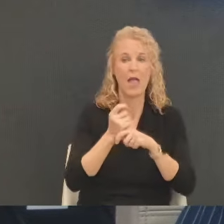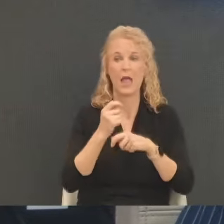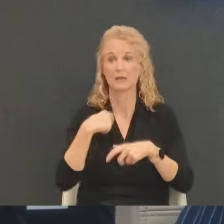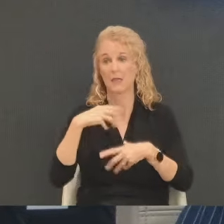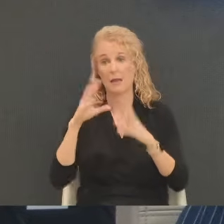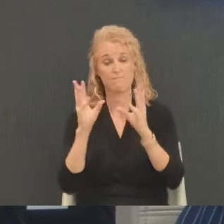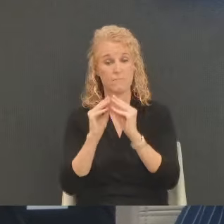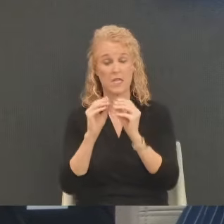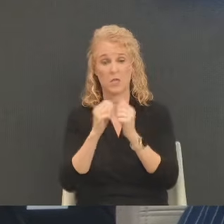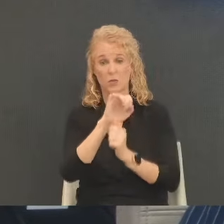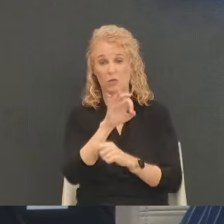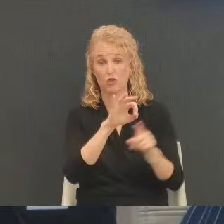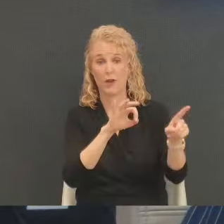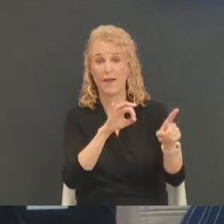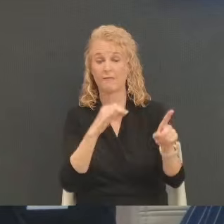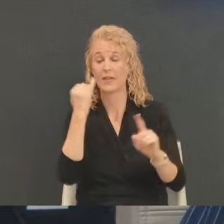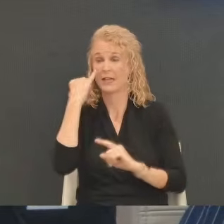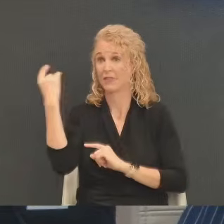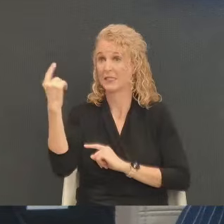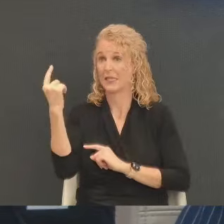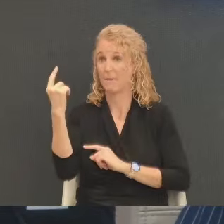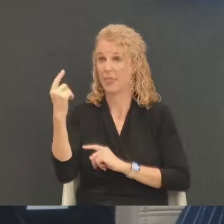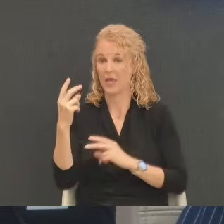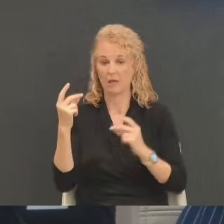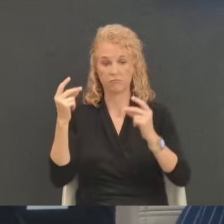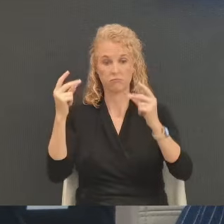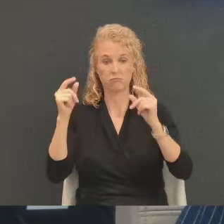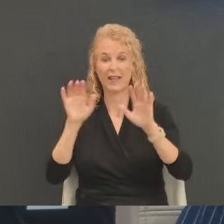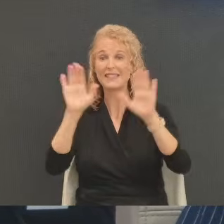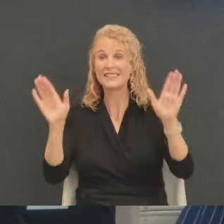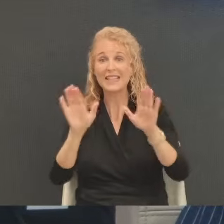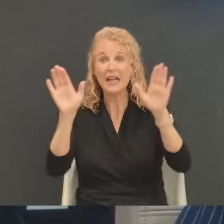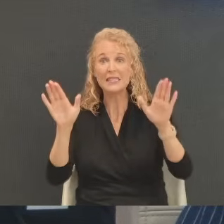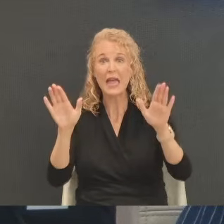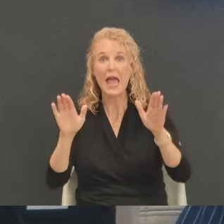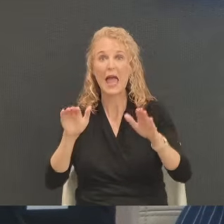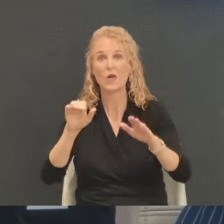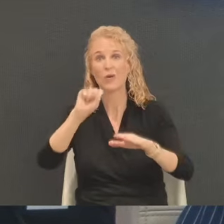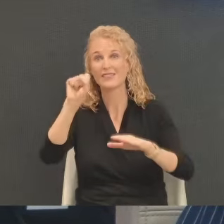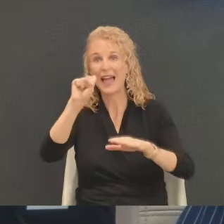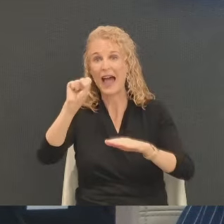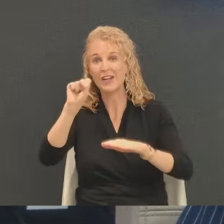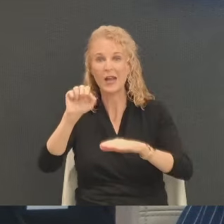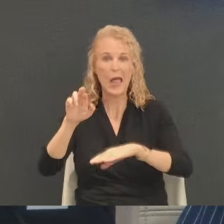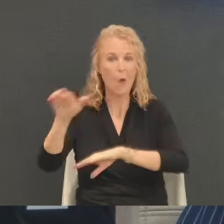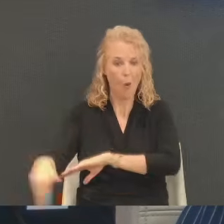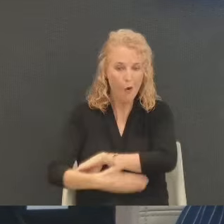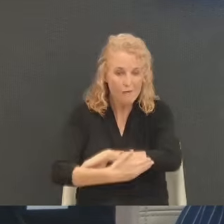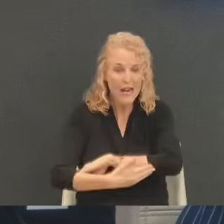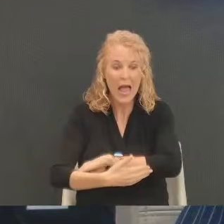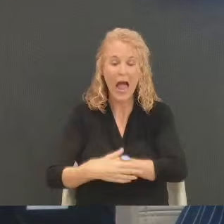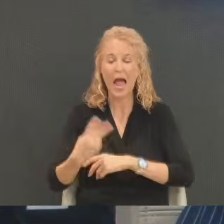Aluotto but it's something we're getting it done on Sundays and Saturdays and so the two years it